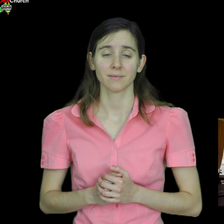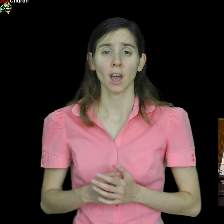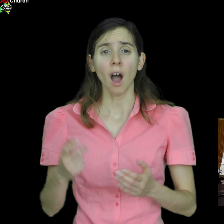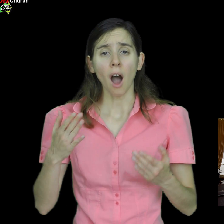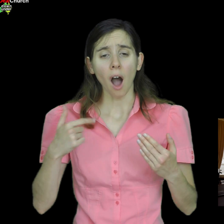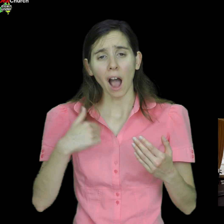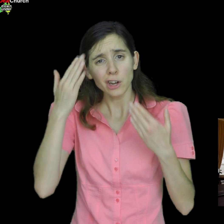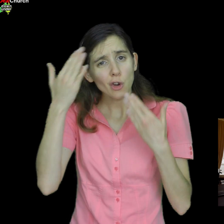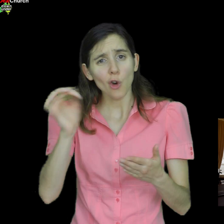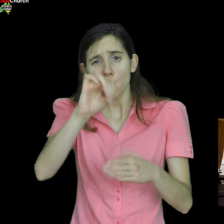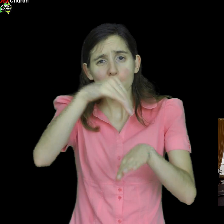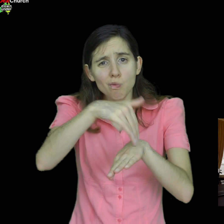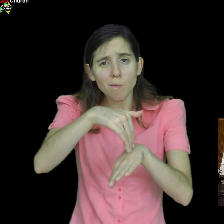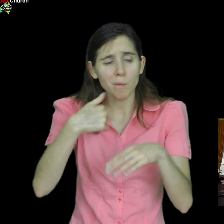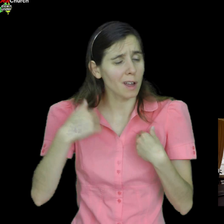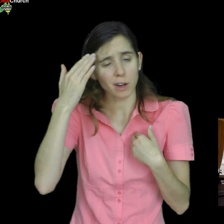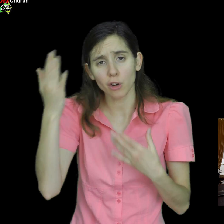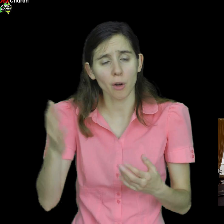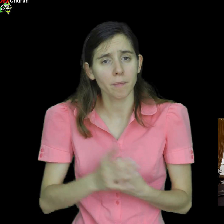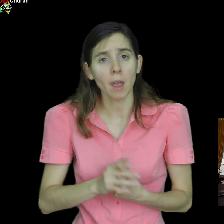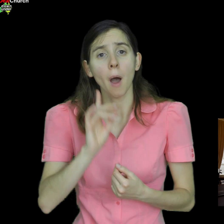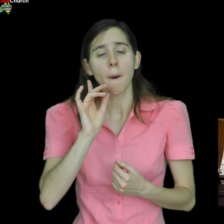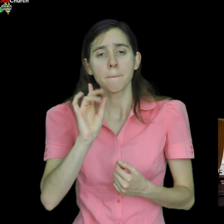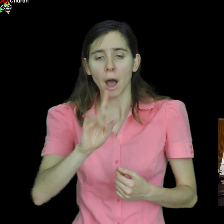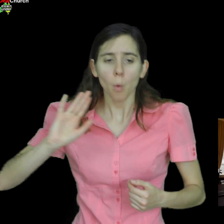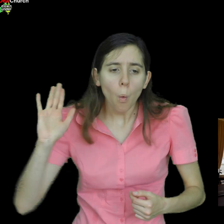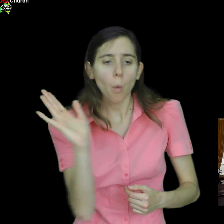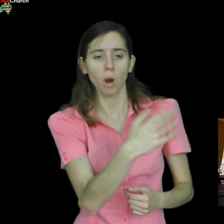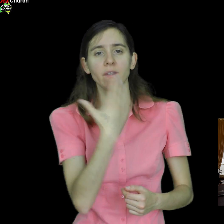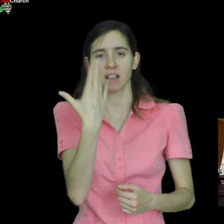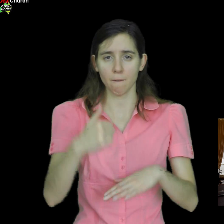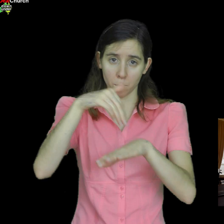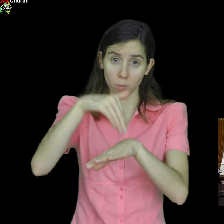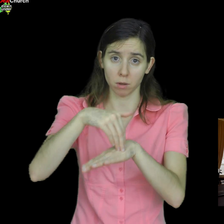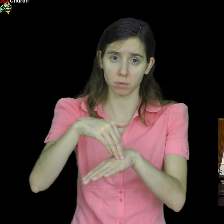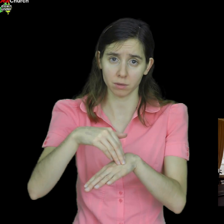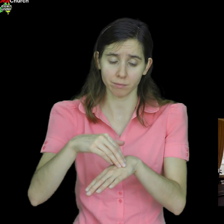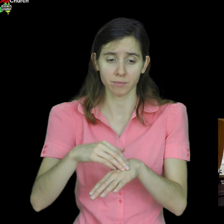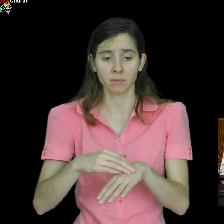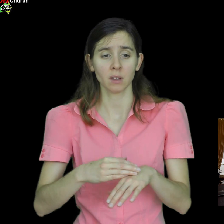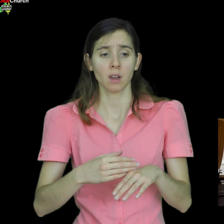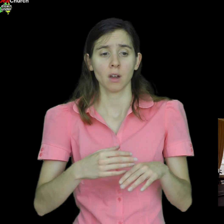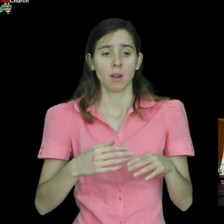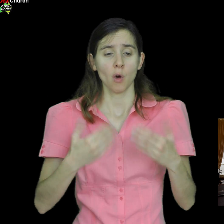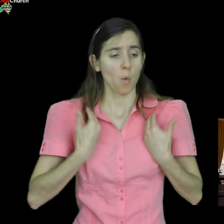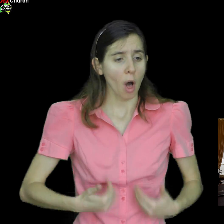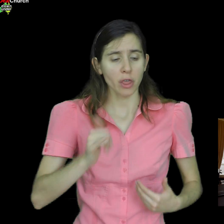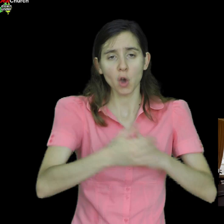I don't know what you are dealing with in your life, but all of us face problems. Whether wealthy or poor city, dweller